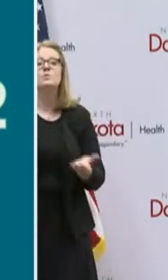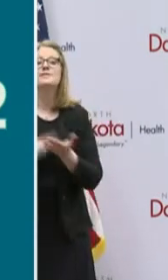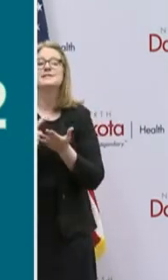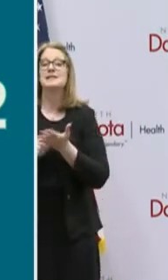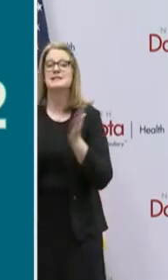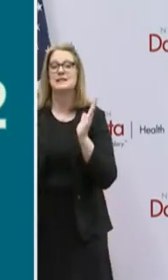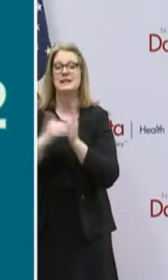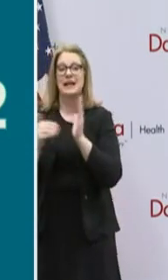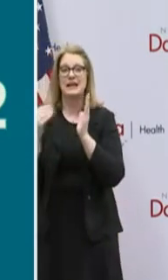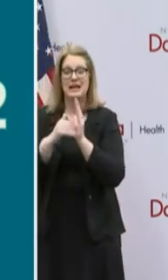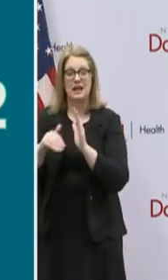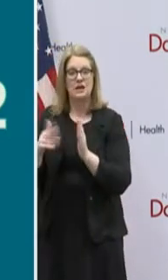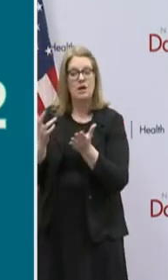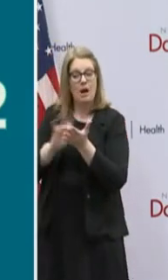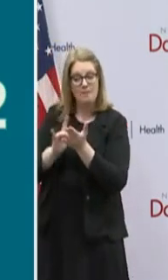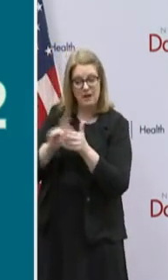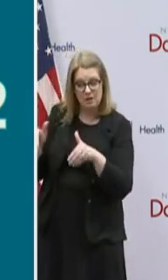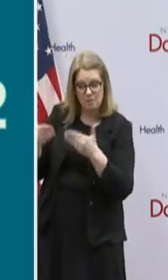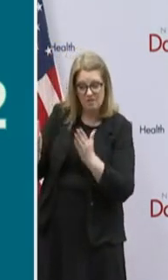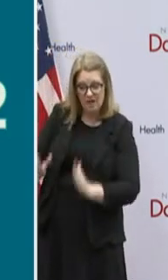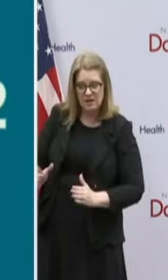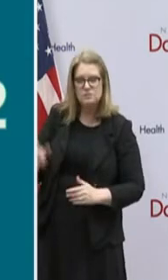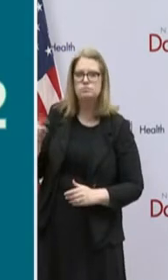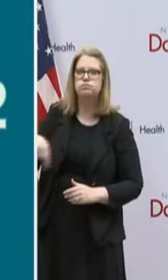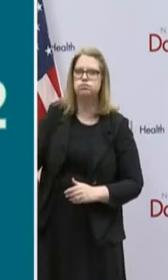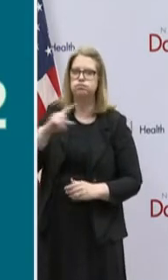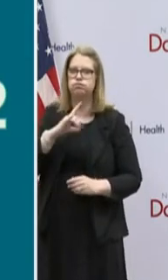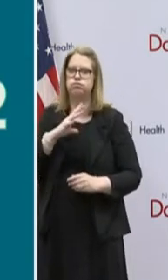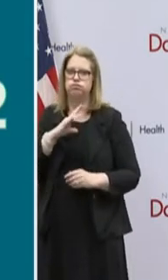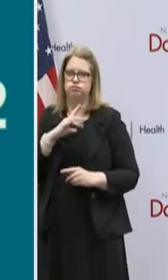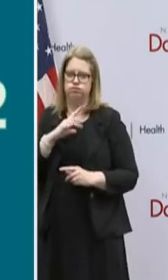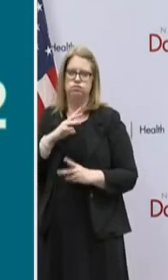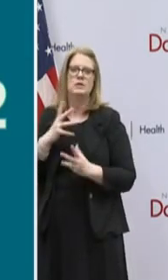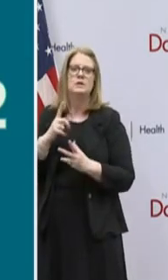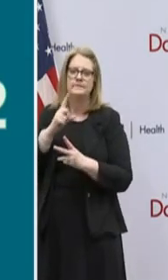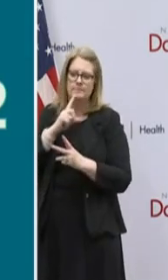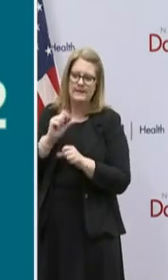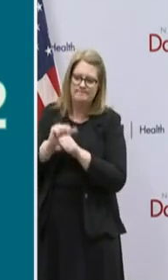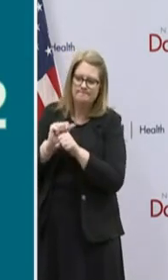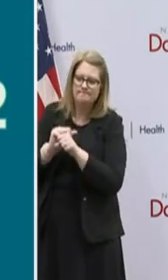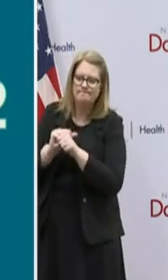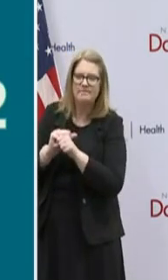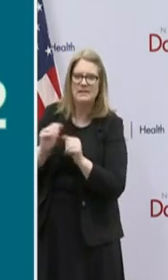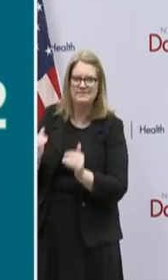ALL-TIME OF 38 HOSPITALIZATIONS. BUT AS WE'VE TALKED ABOUT, AGAIN, OUR MEDICAL PROVIDERS